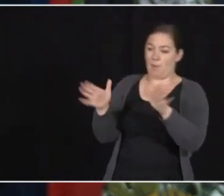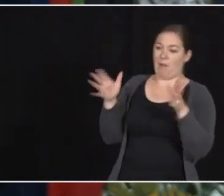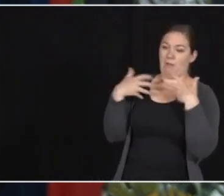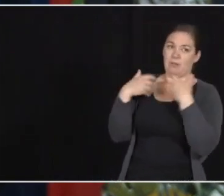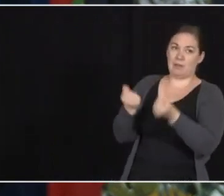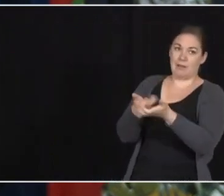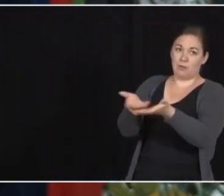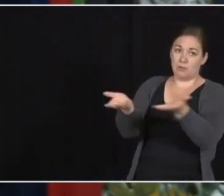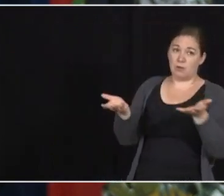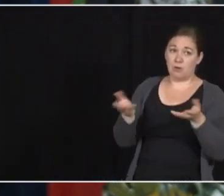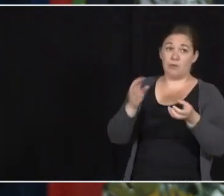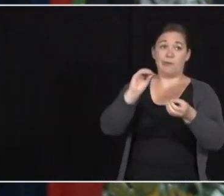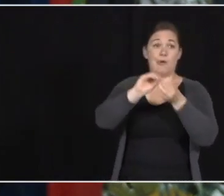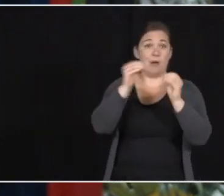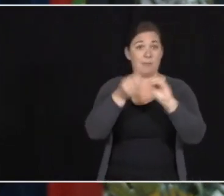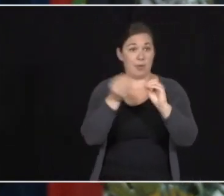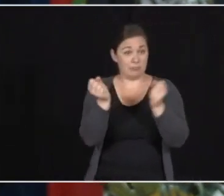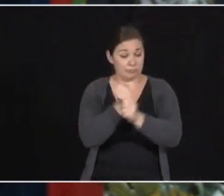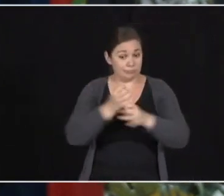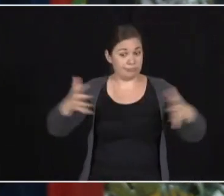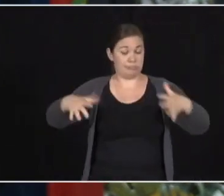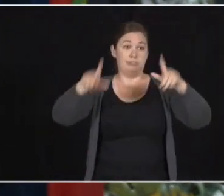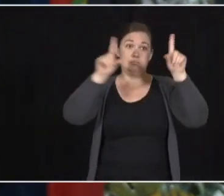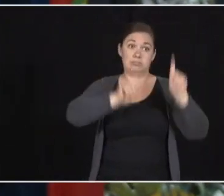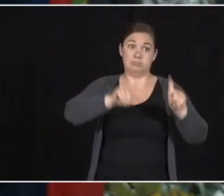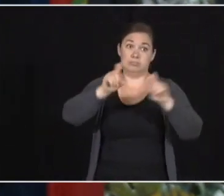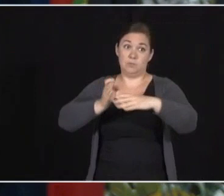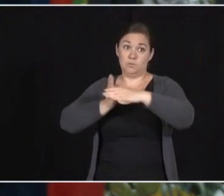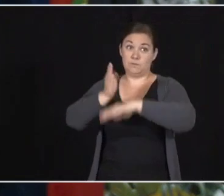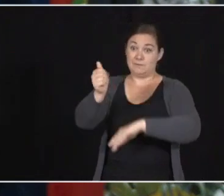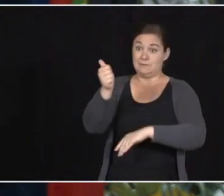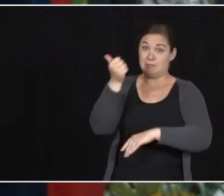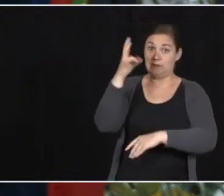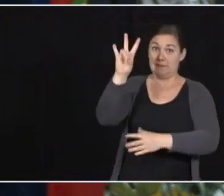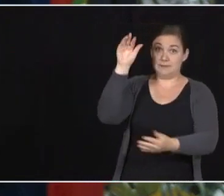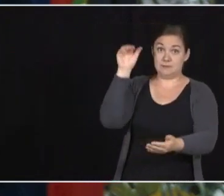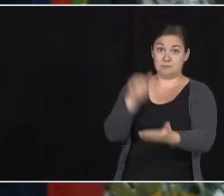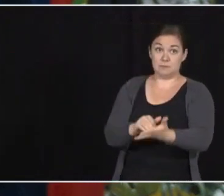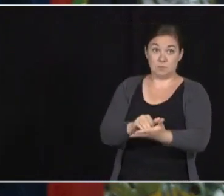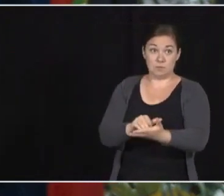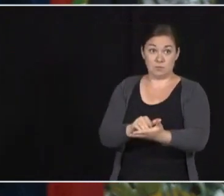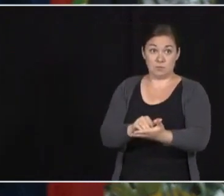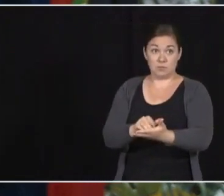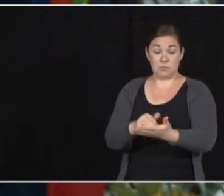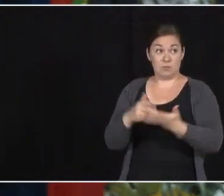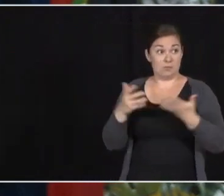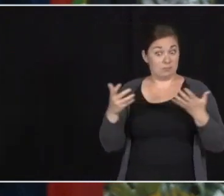jumped up. There is more testing, over 17,000 tests. We are seeing overall in the last couple of days